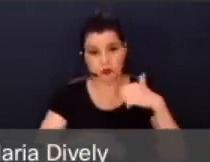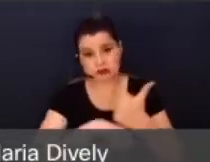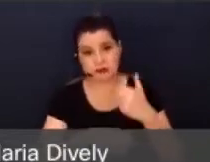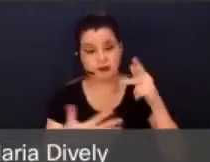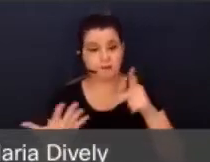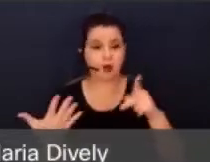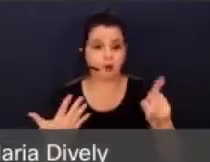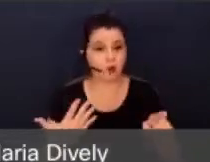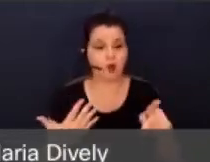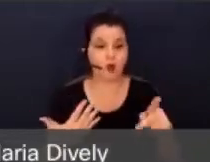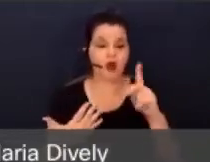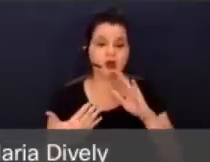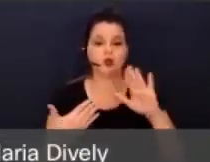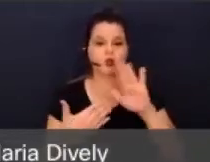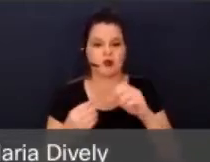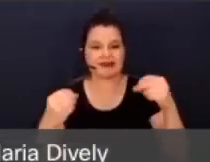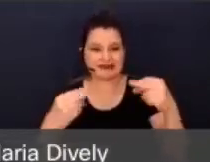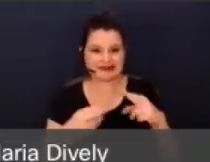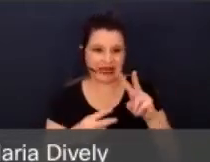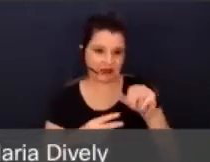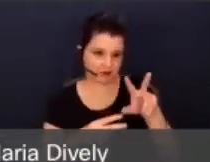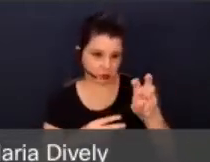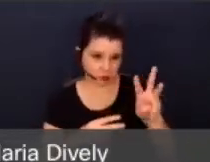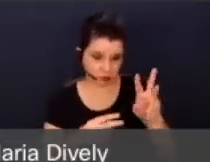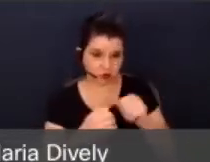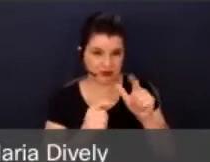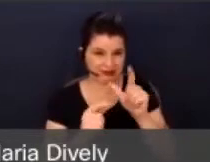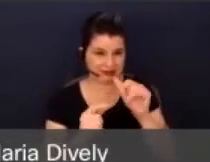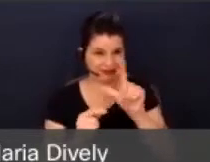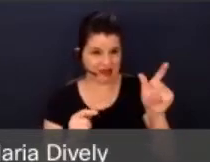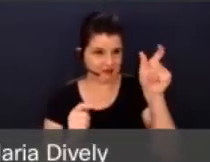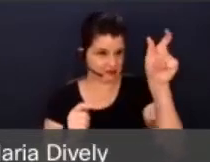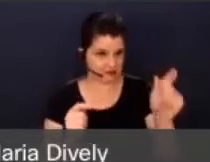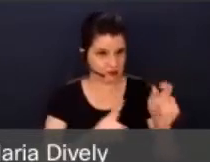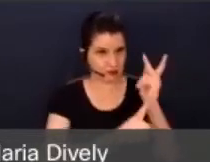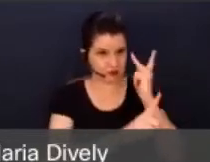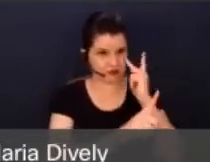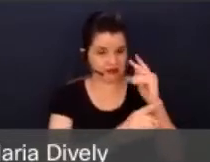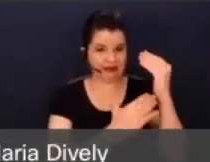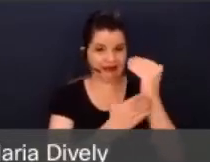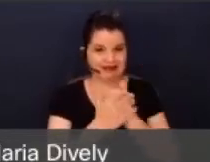um, you're in the slide view. So on the left hand side of the PowerPoint, you see a list of slides or